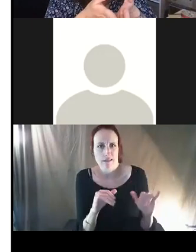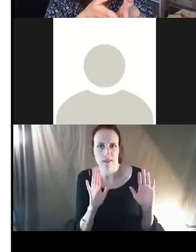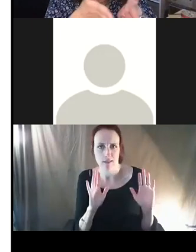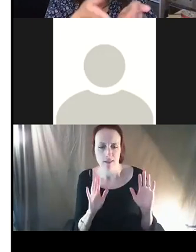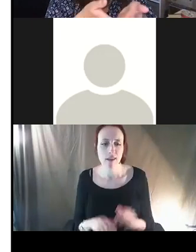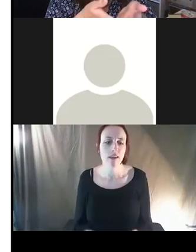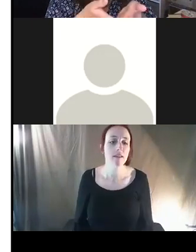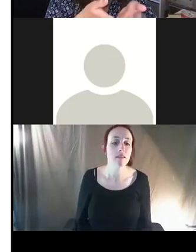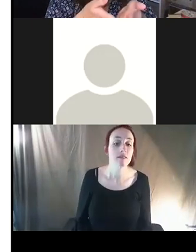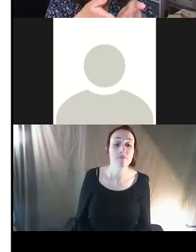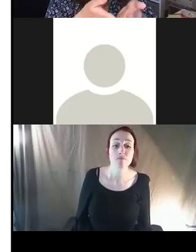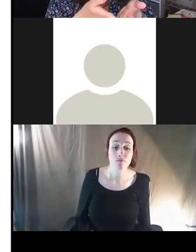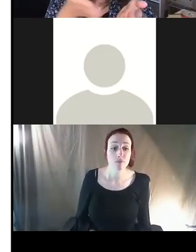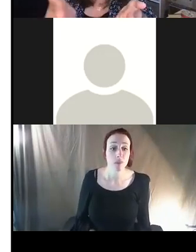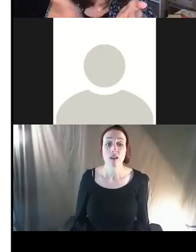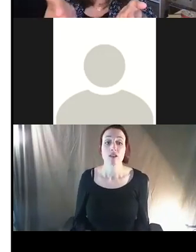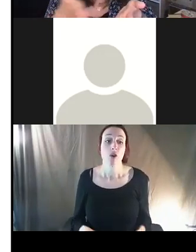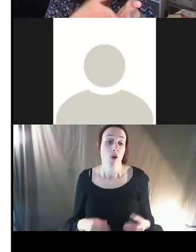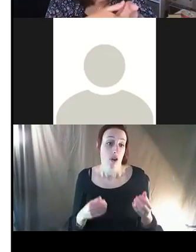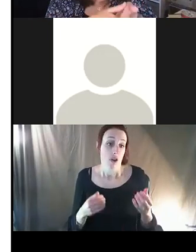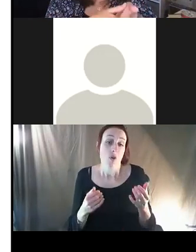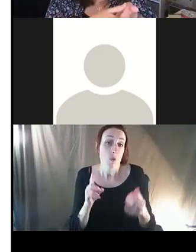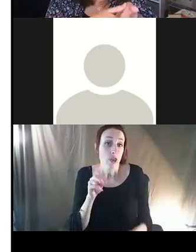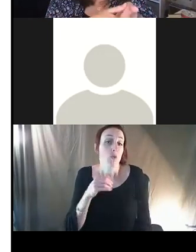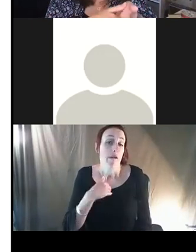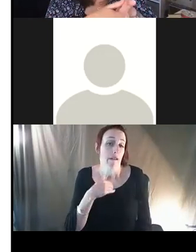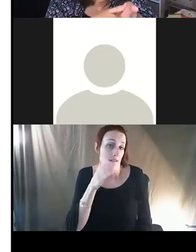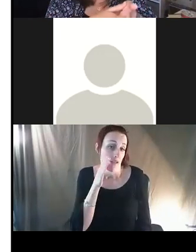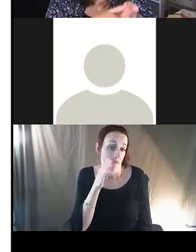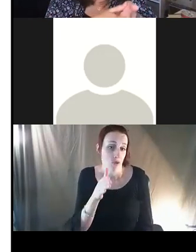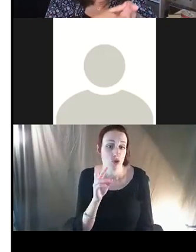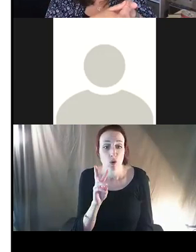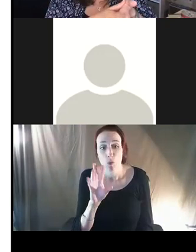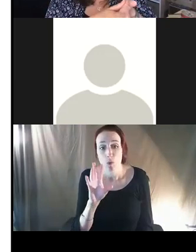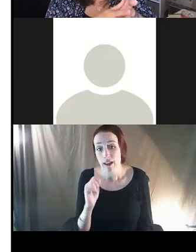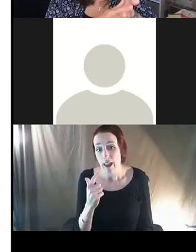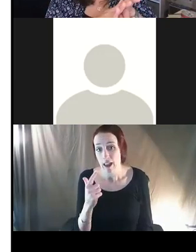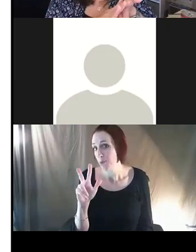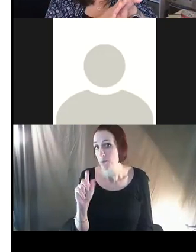This continues. We have a future of WCAG 3.0 where we expect the needs of people with